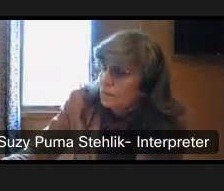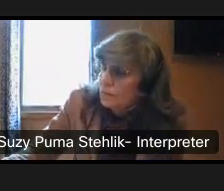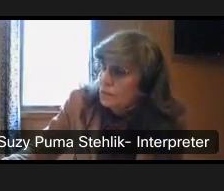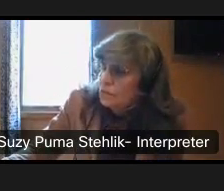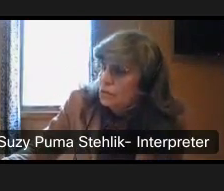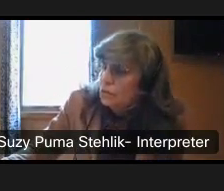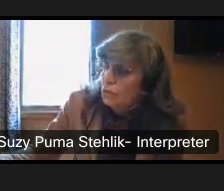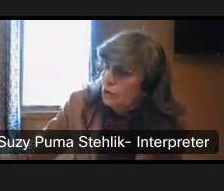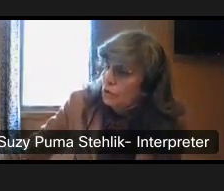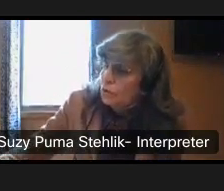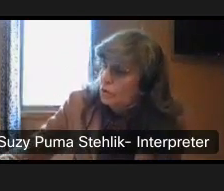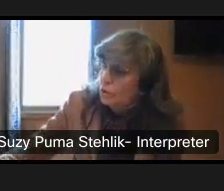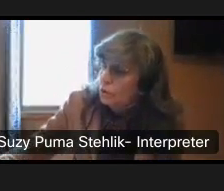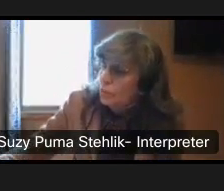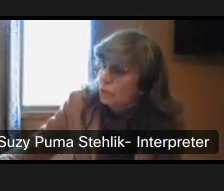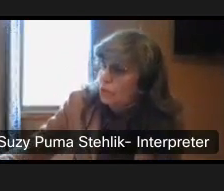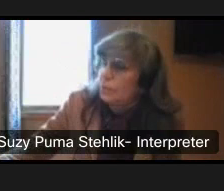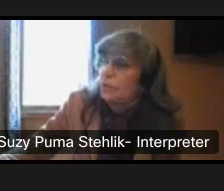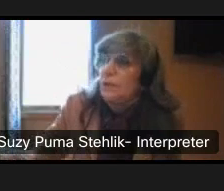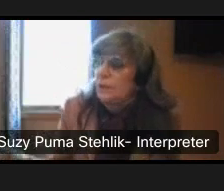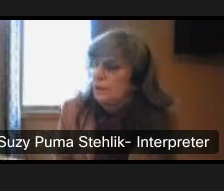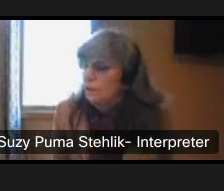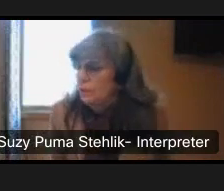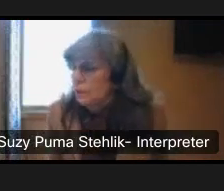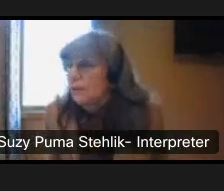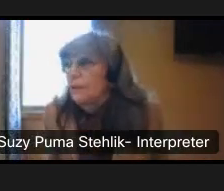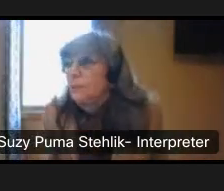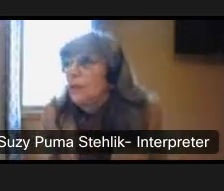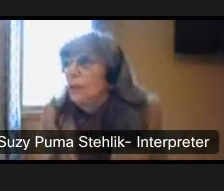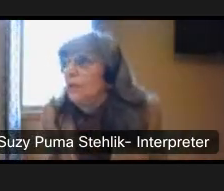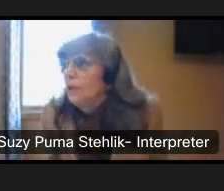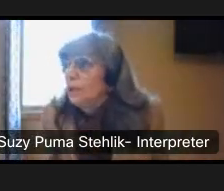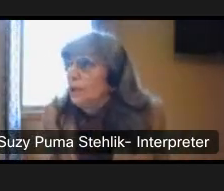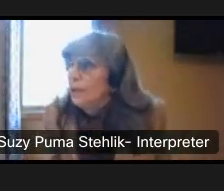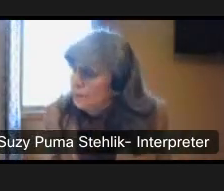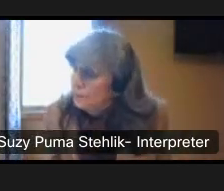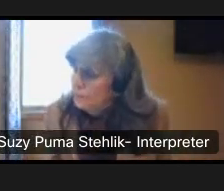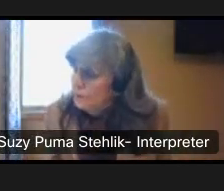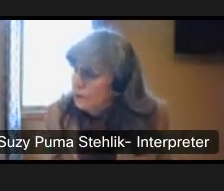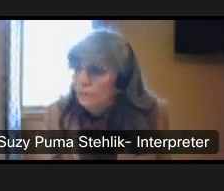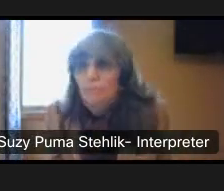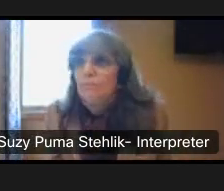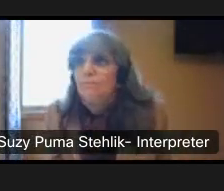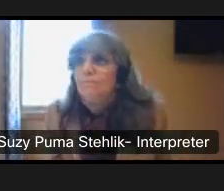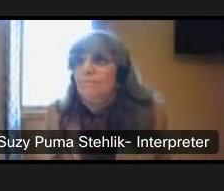So, special she put, um.